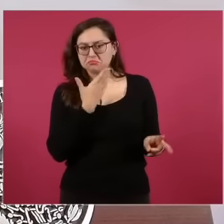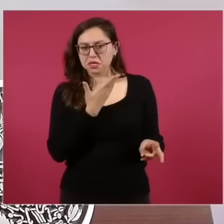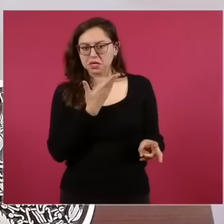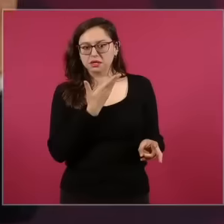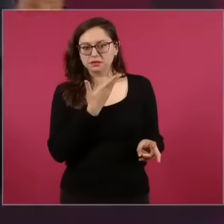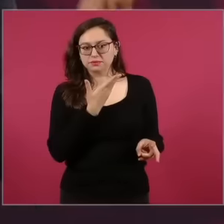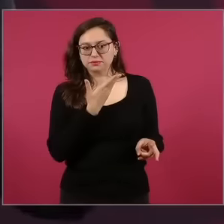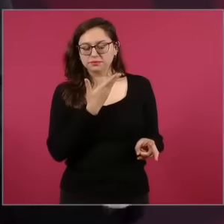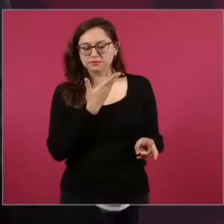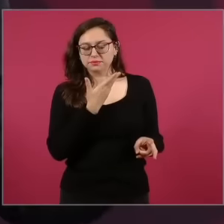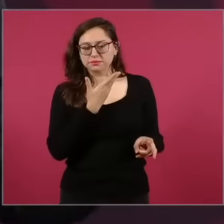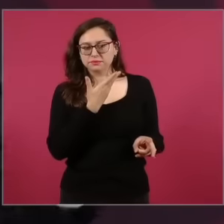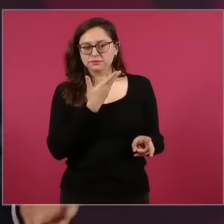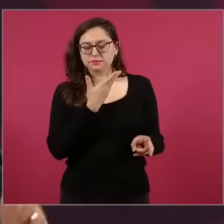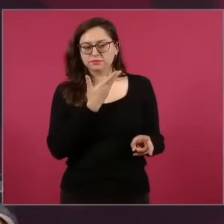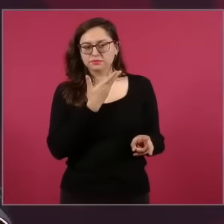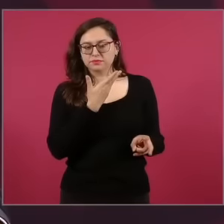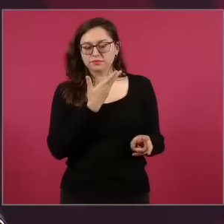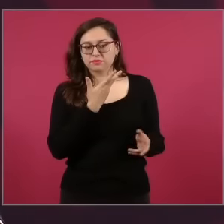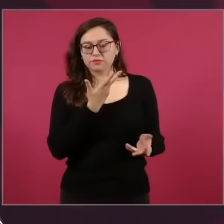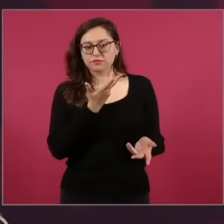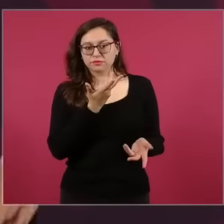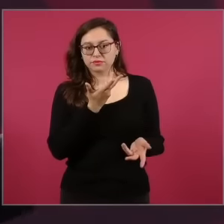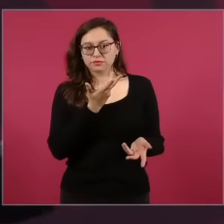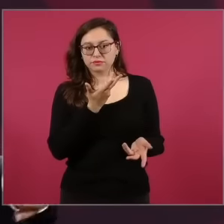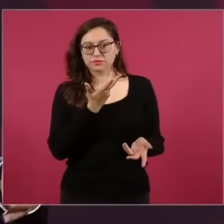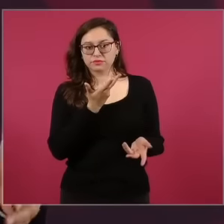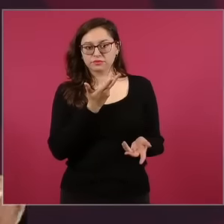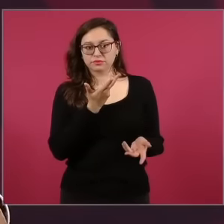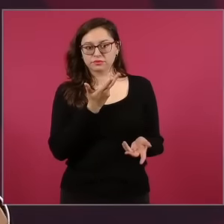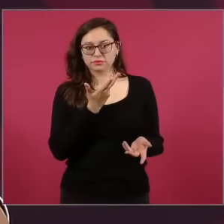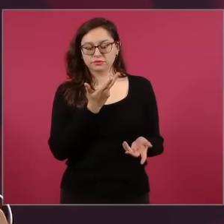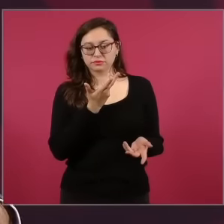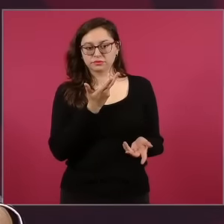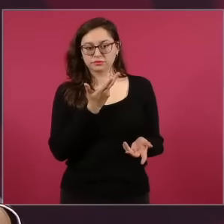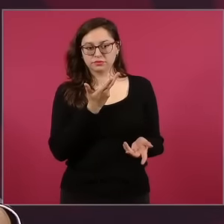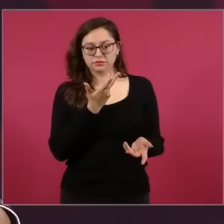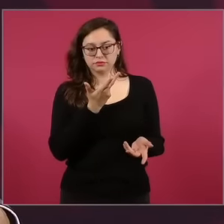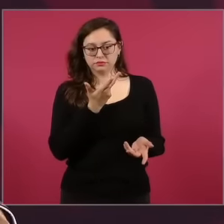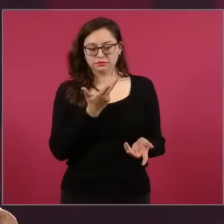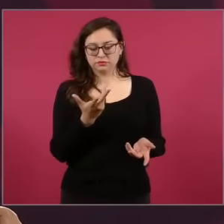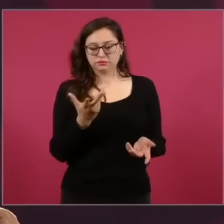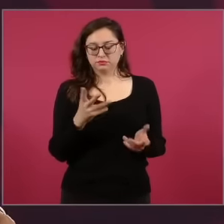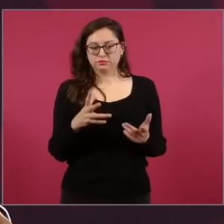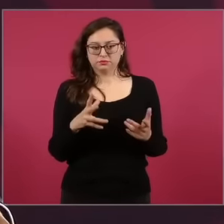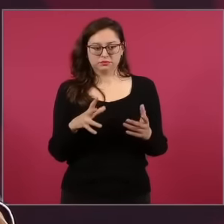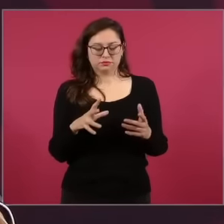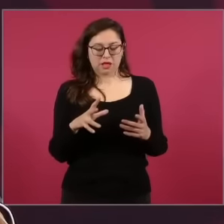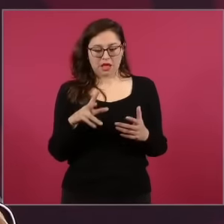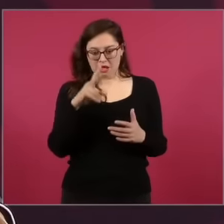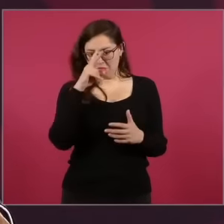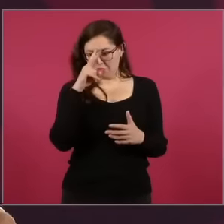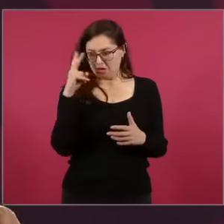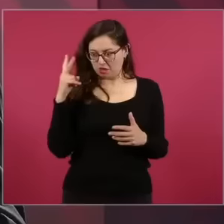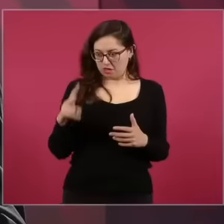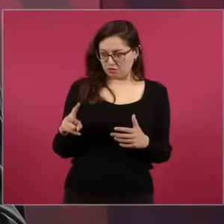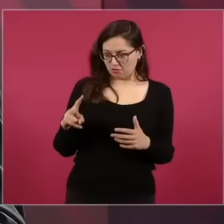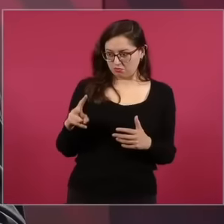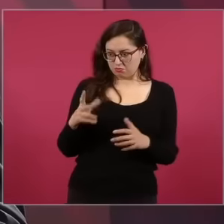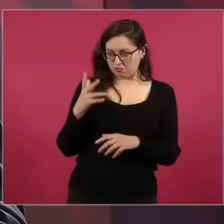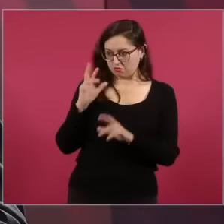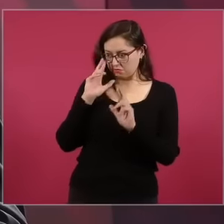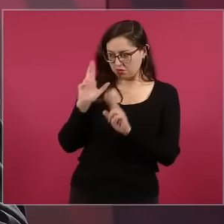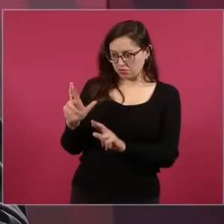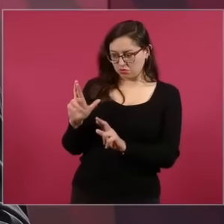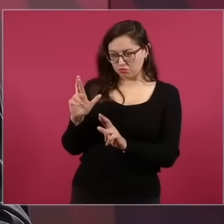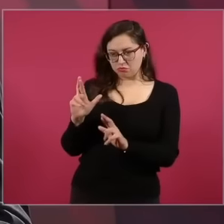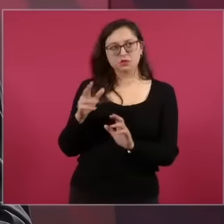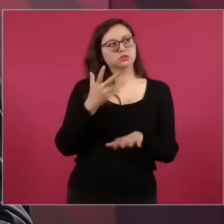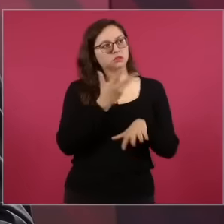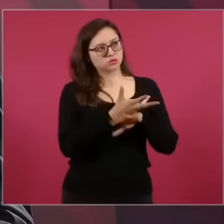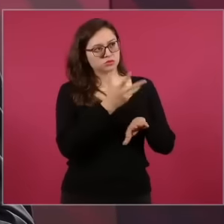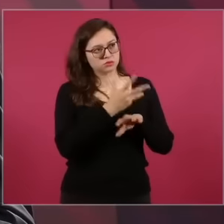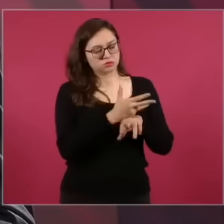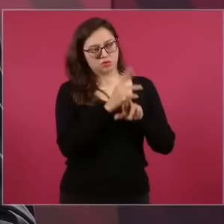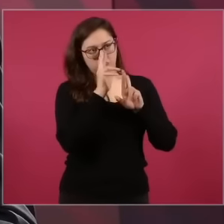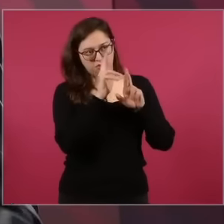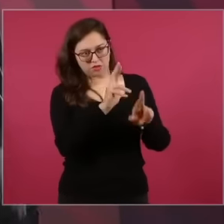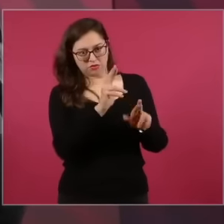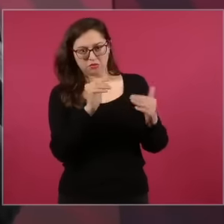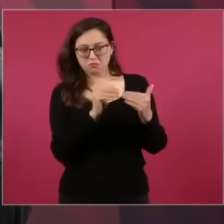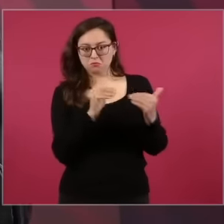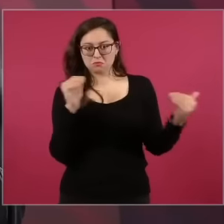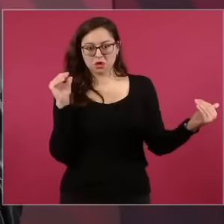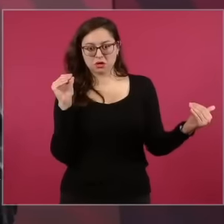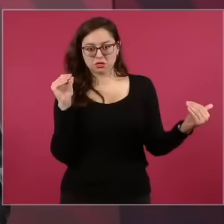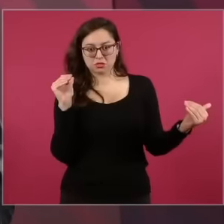how good that they respect our people like we respect them. If I was